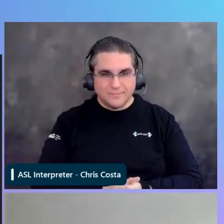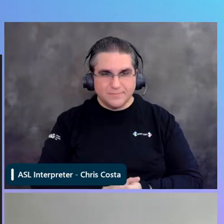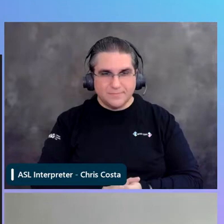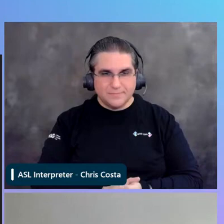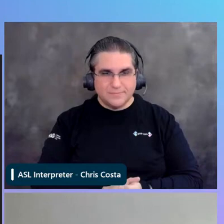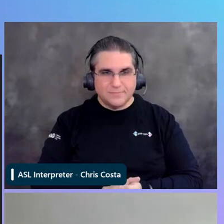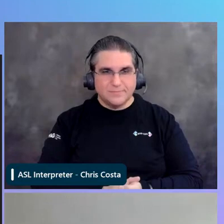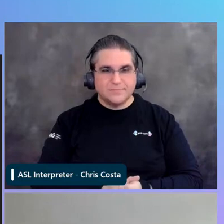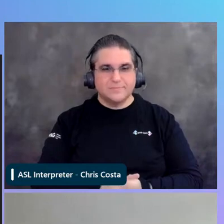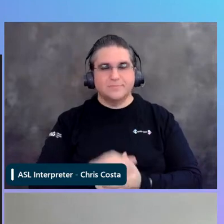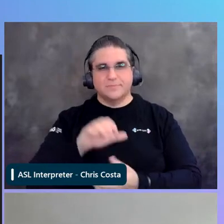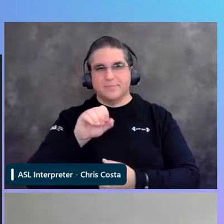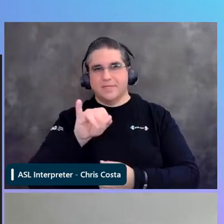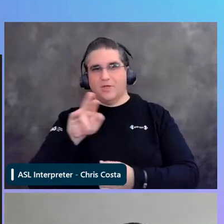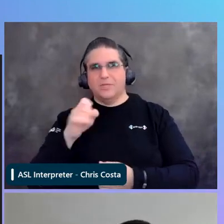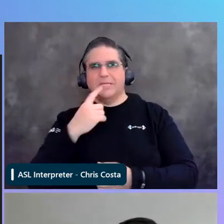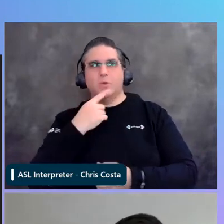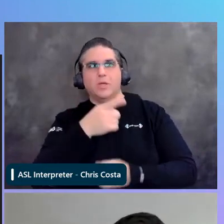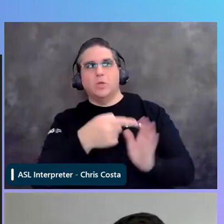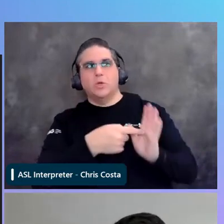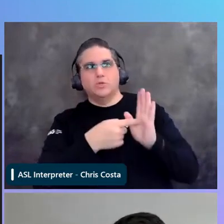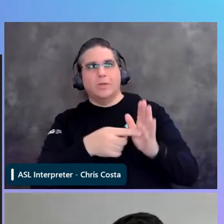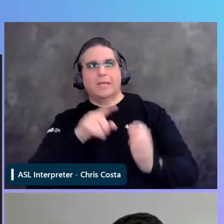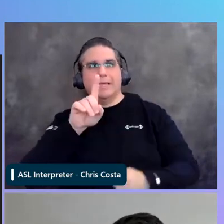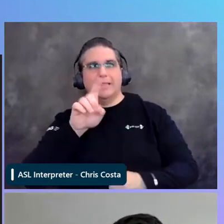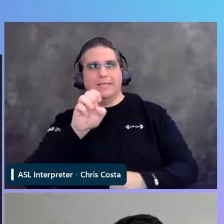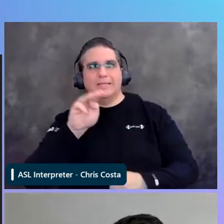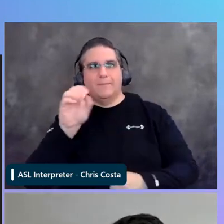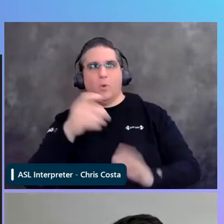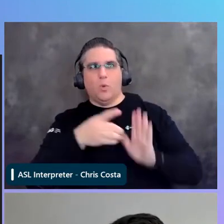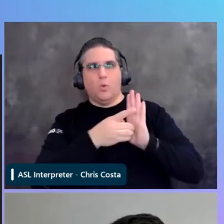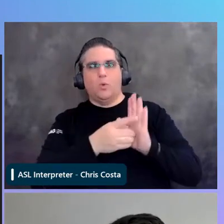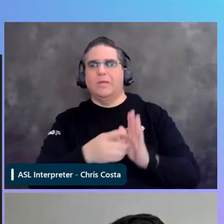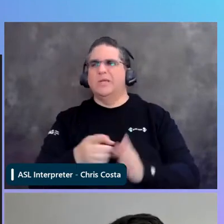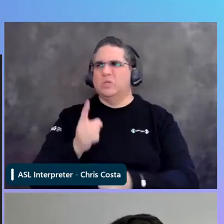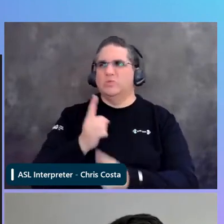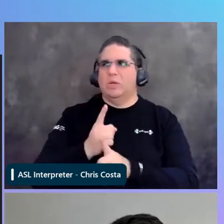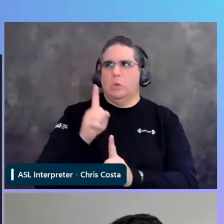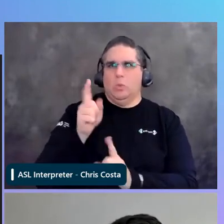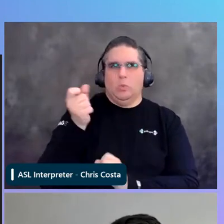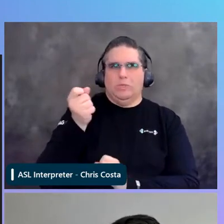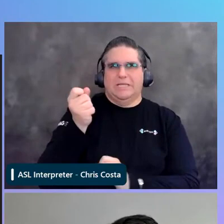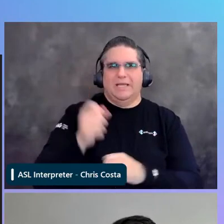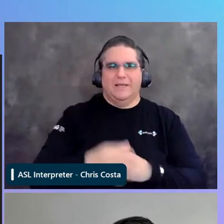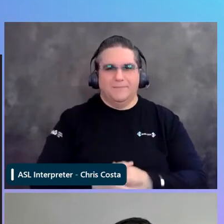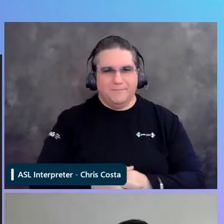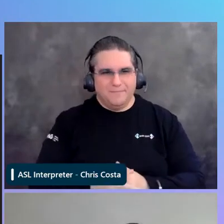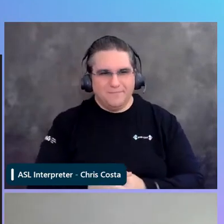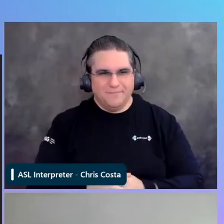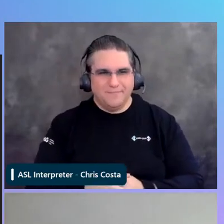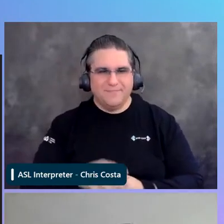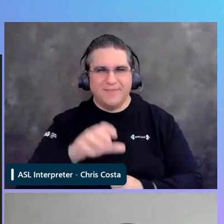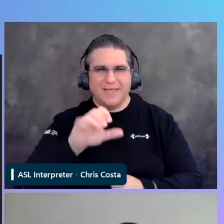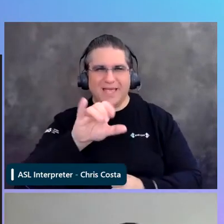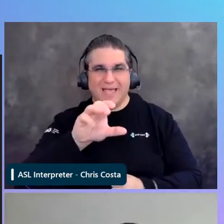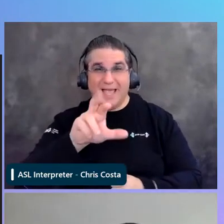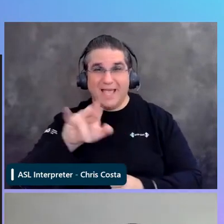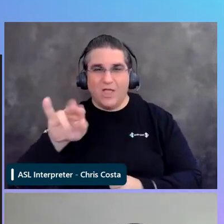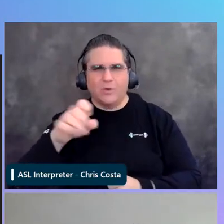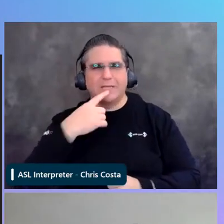demo now? Yep Hold on one second. Sorry It's hard being